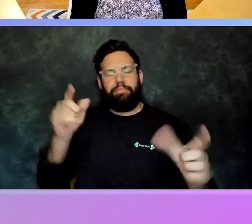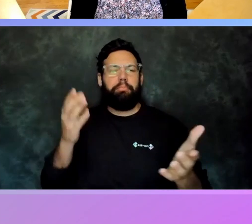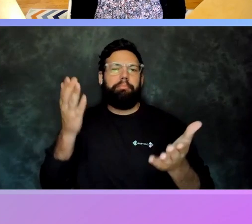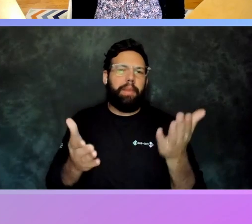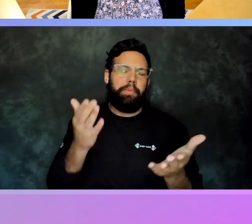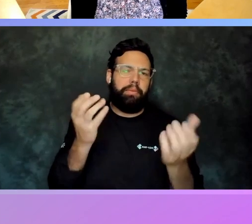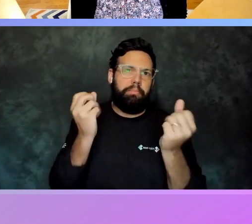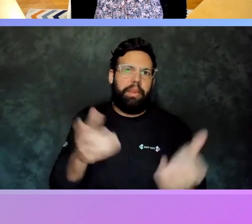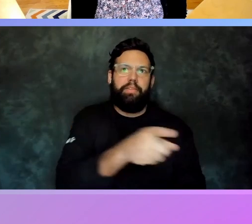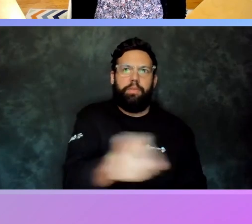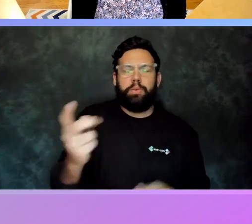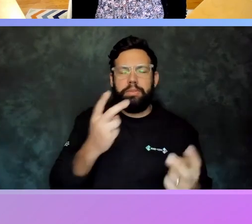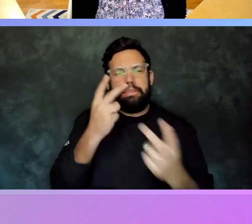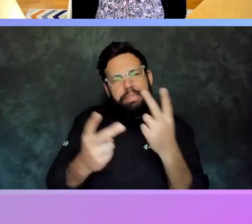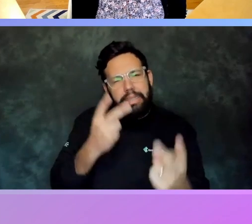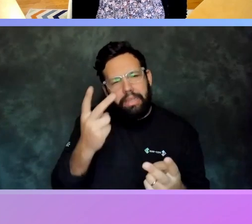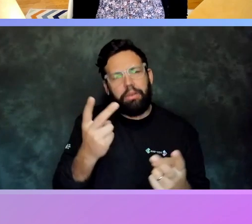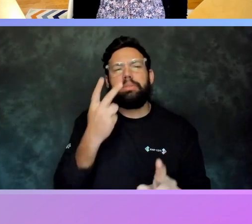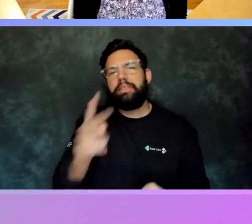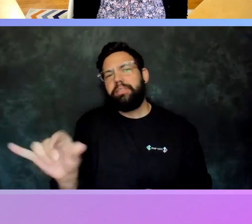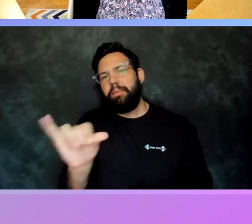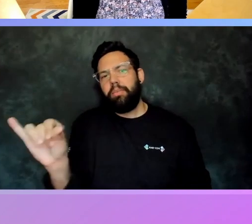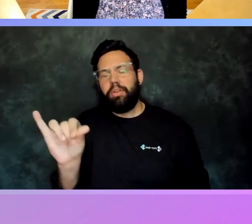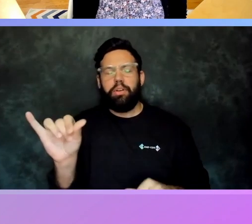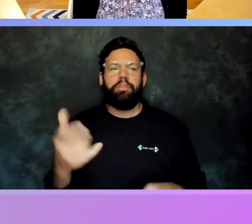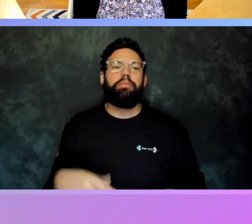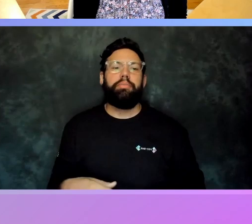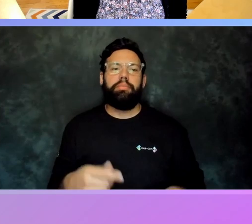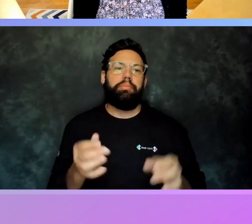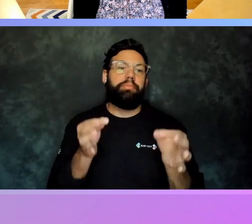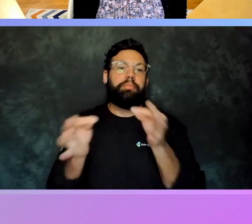lots of links in this presentation, 96.8% of the